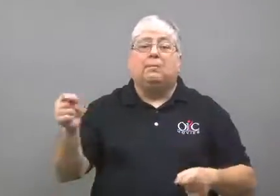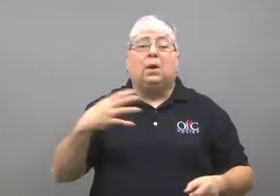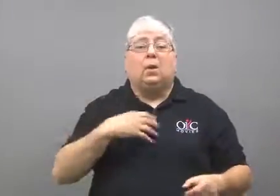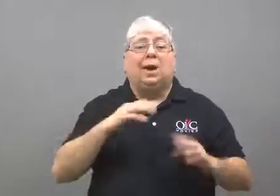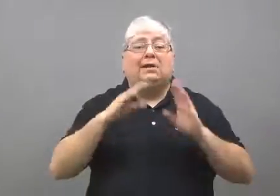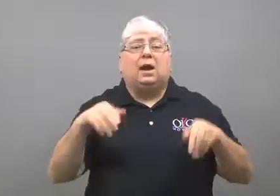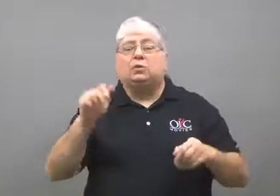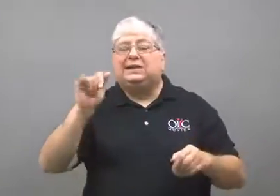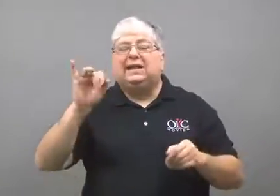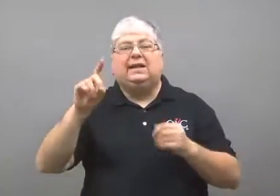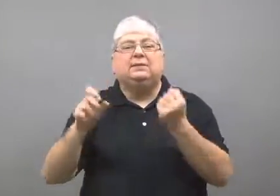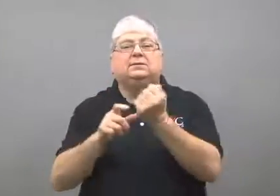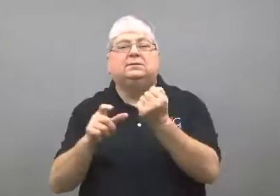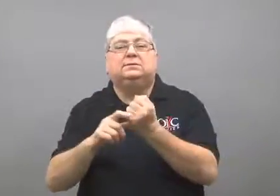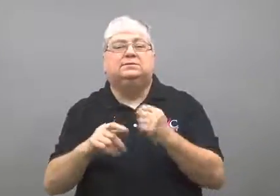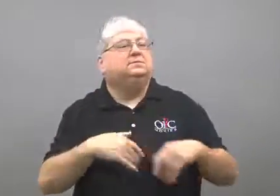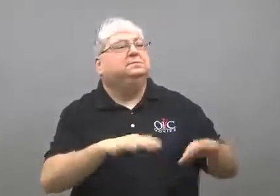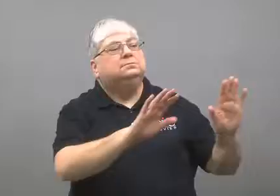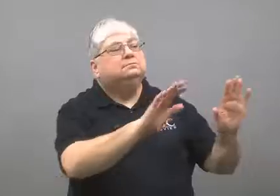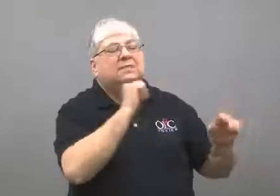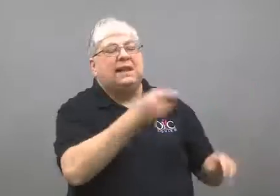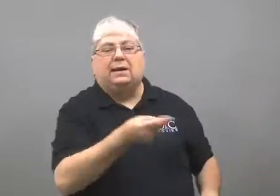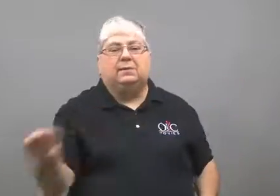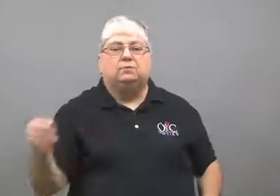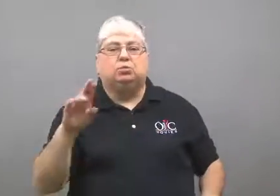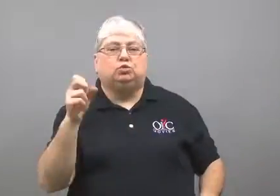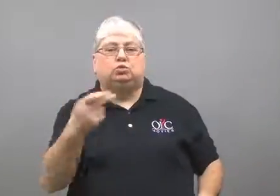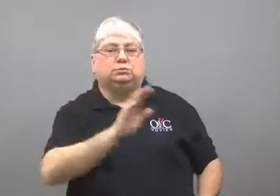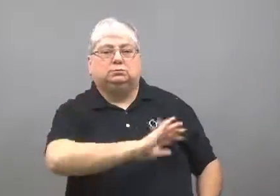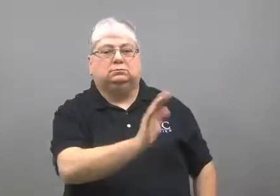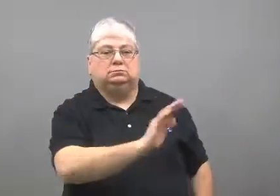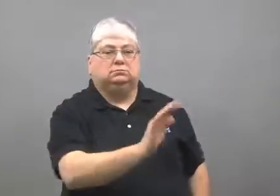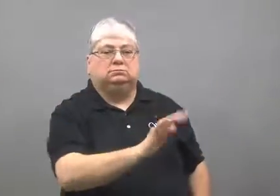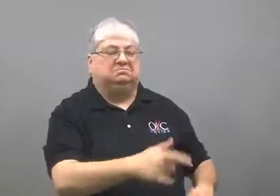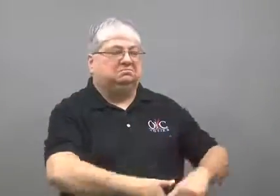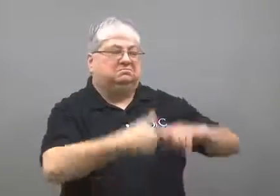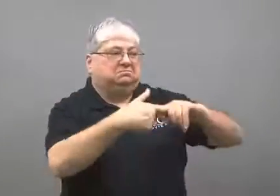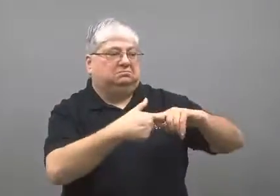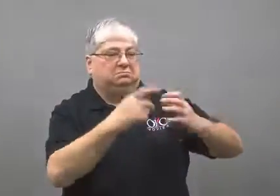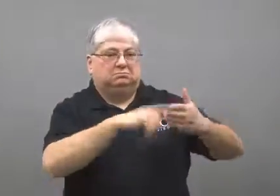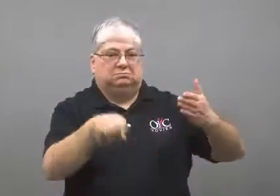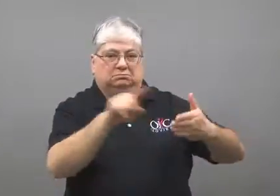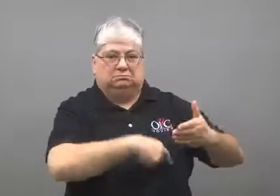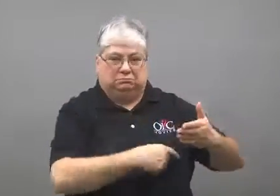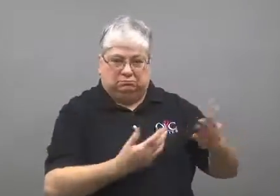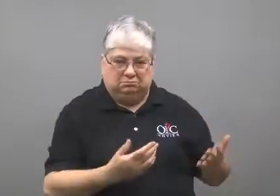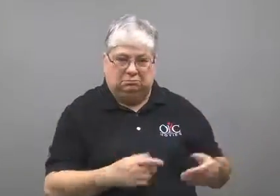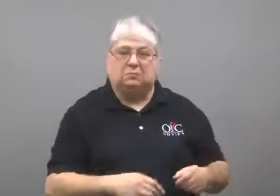White House aides cancelled that, saying the information wouldn't be given to Bush.